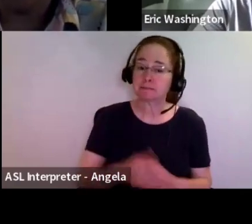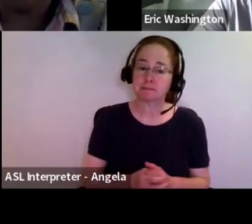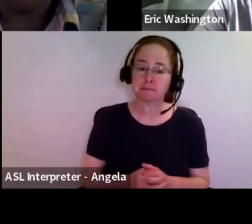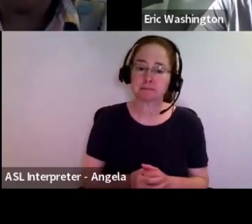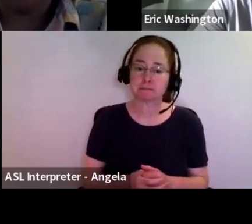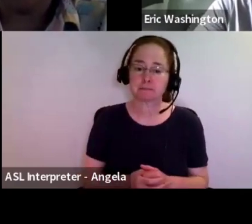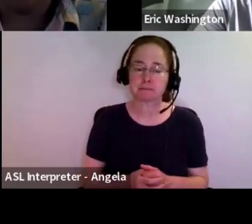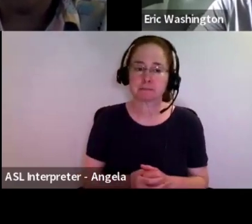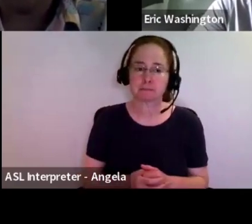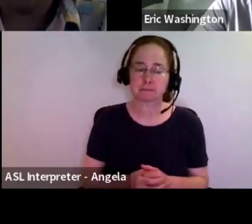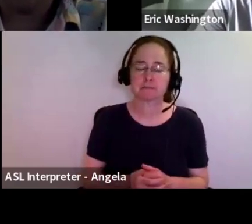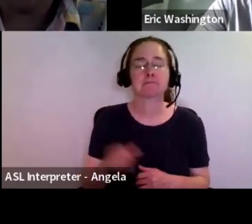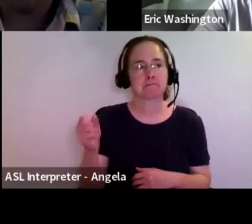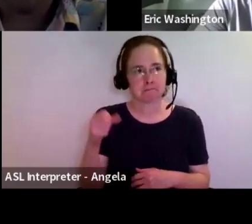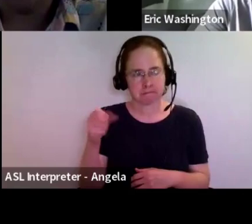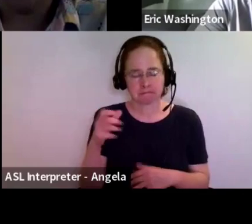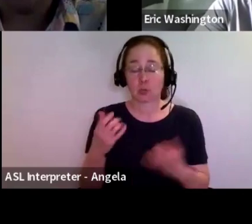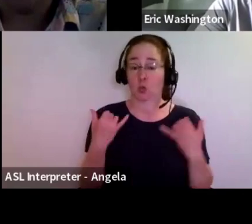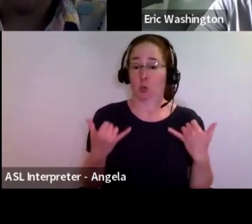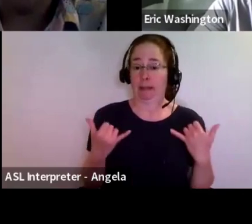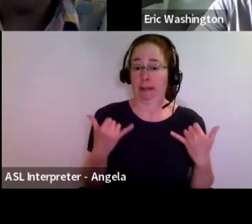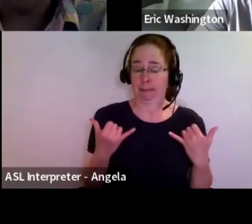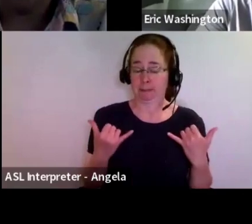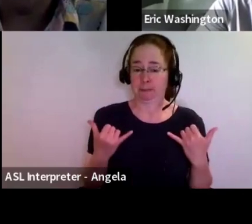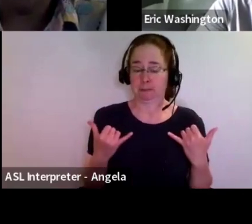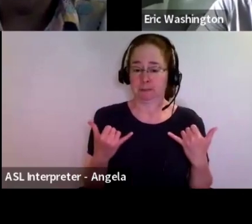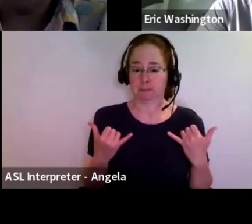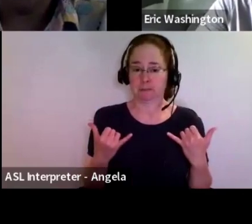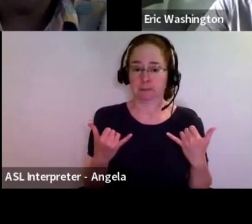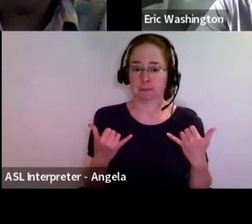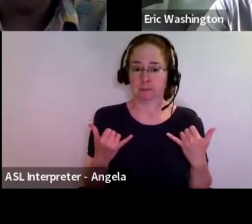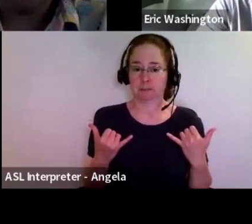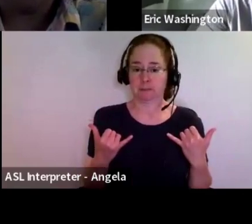Cody Drinkwater: Um, yeah. So currently, uh, I am in a process